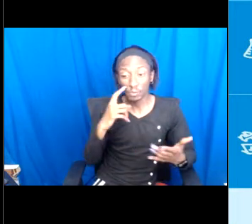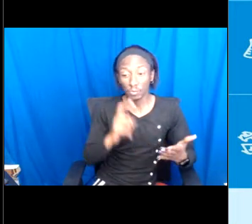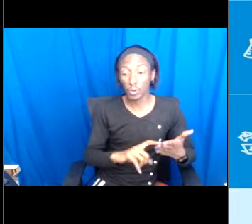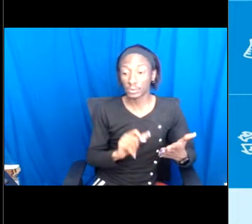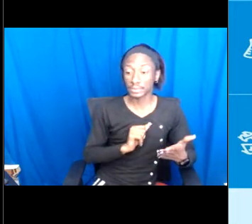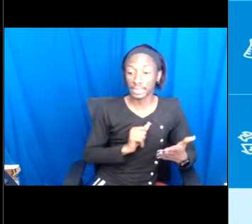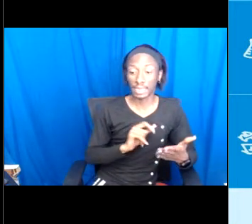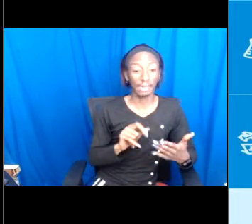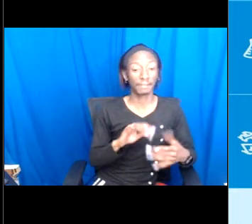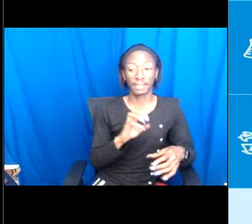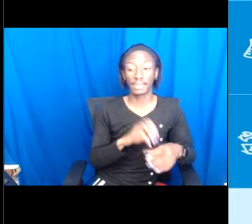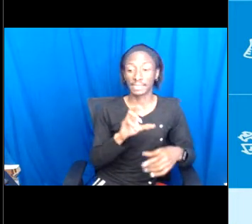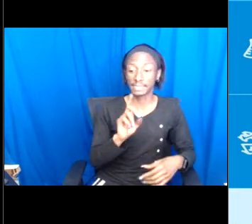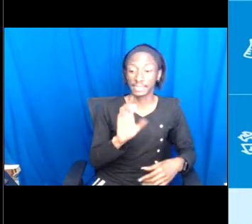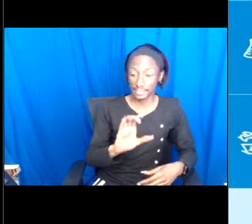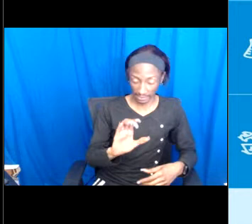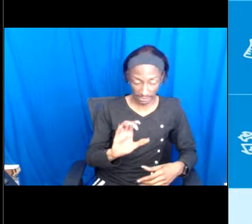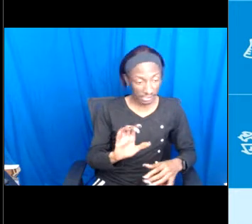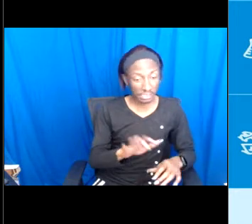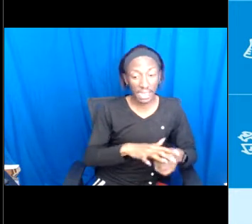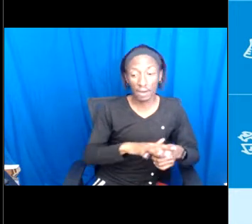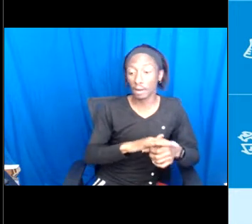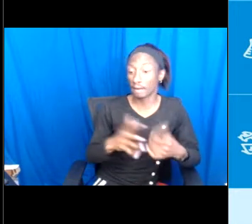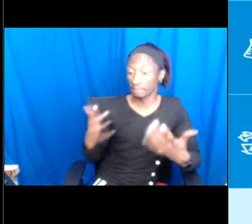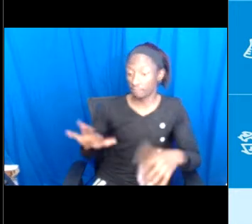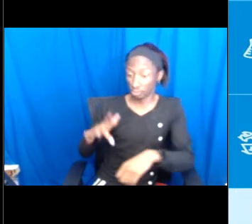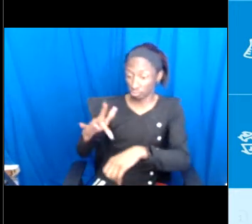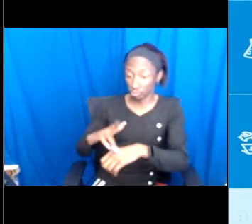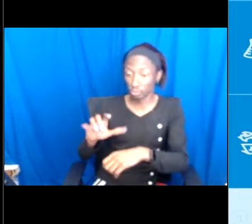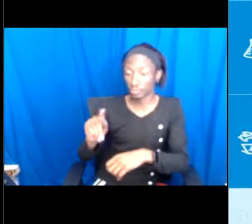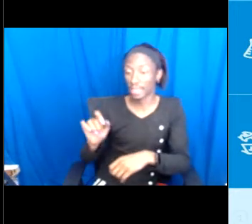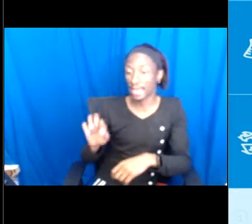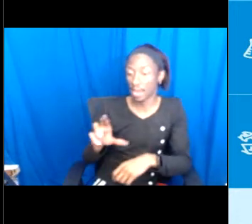after you've gone to visit the Air and Space Museum. If you go to the next slide please.